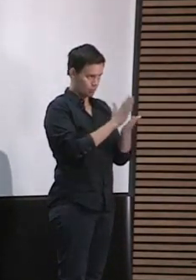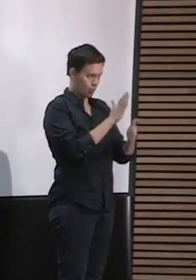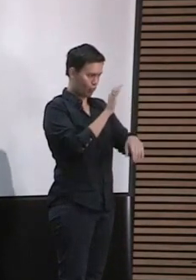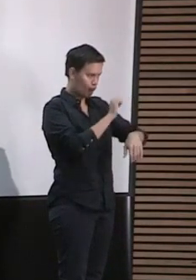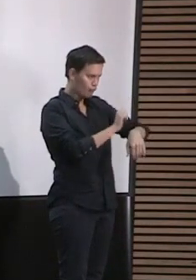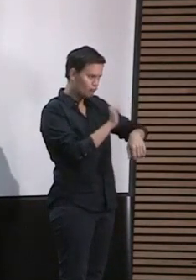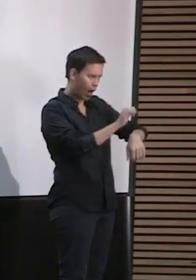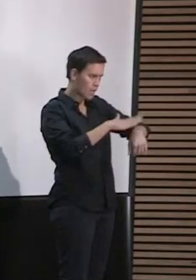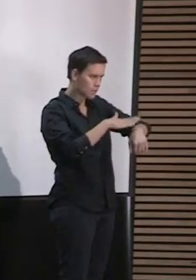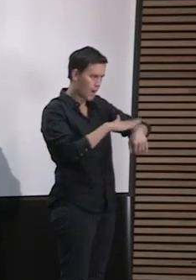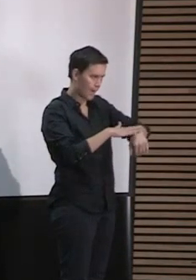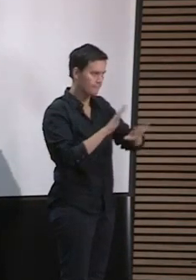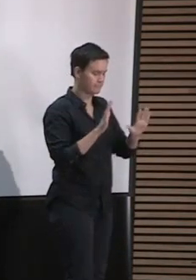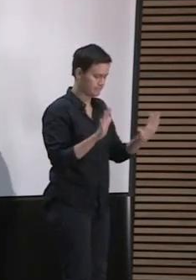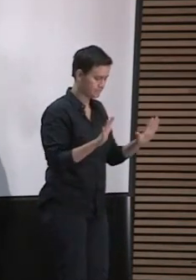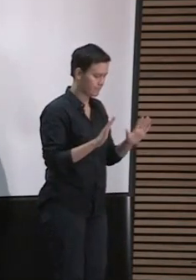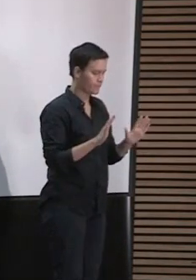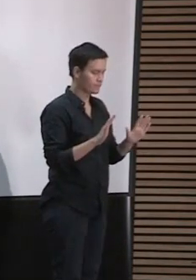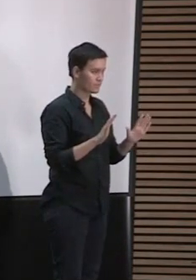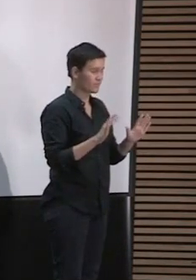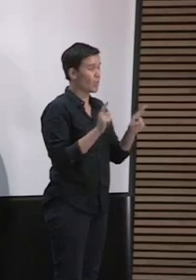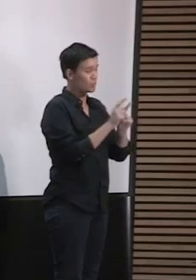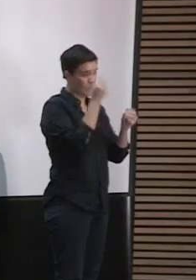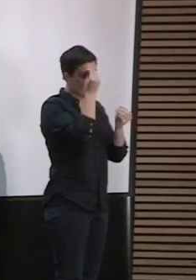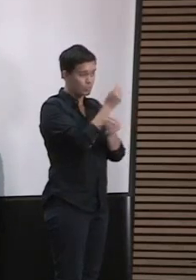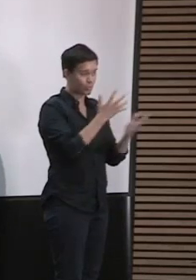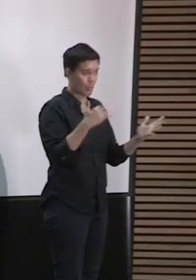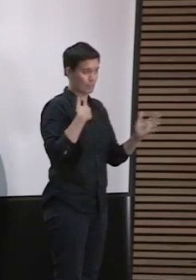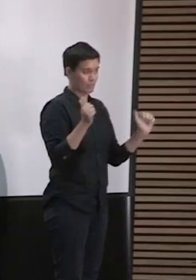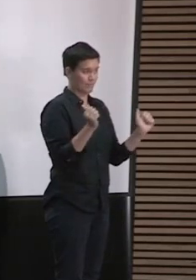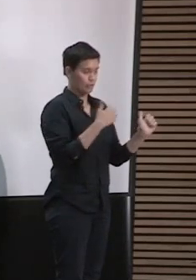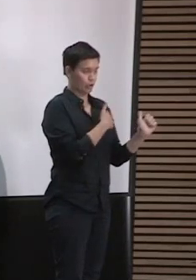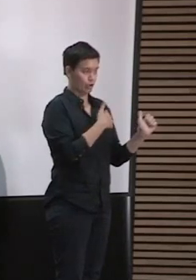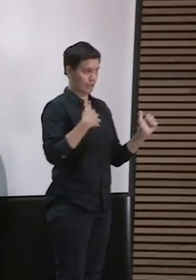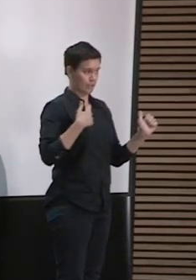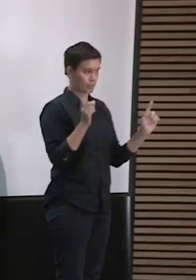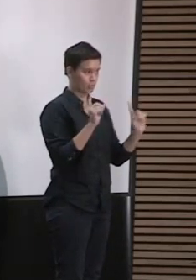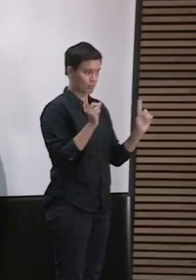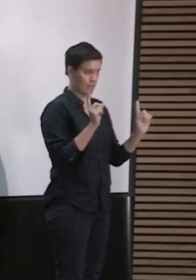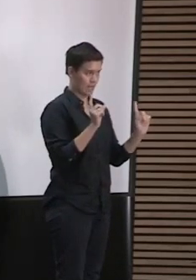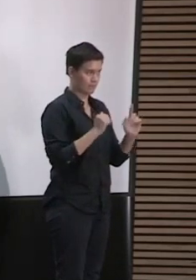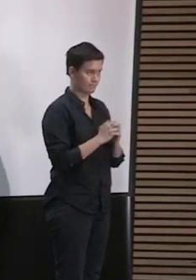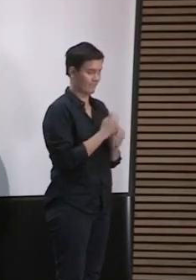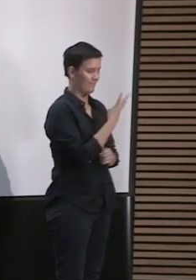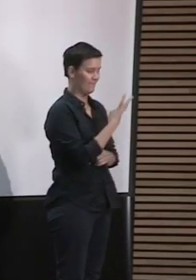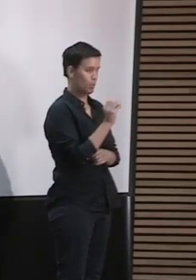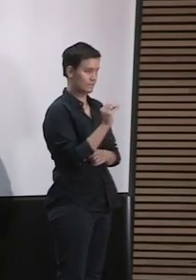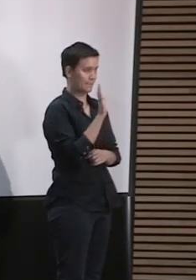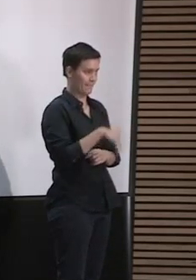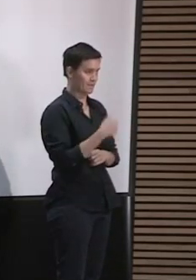Gallery has the chance to question any other MPs as they enter the house. So we will